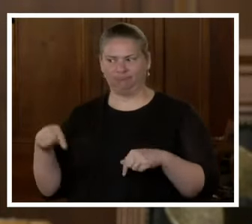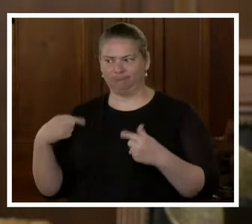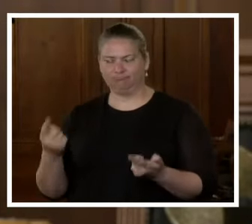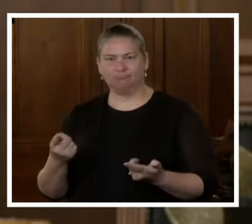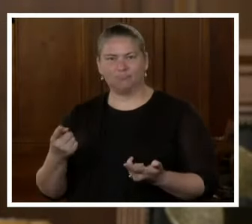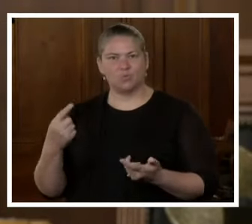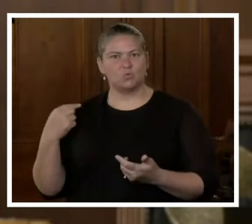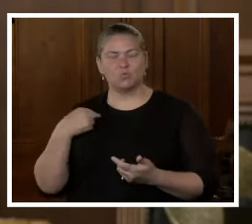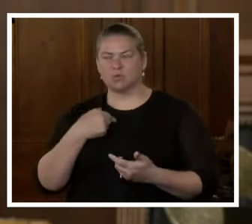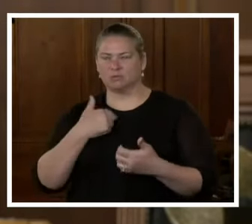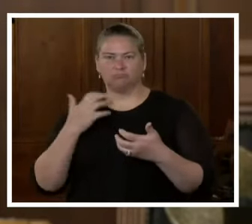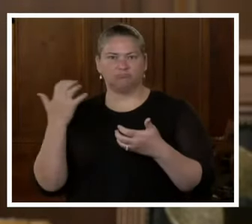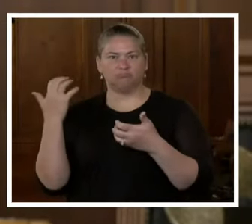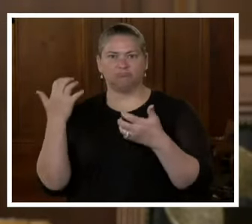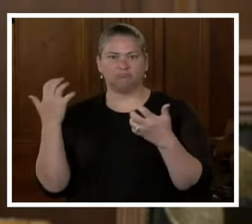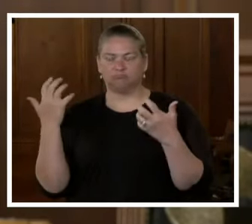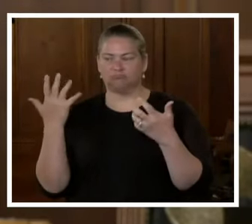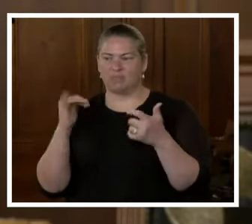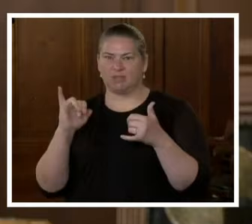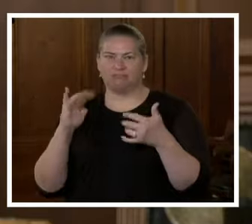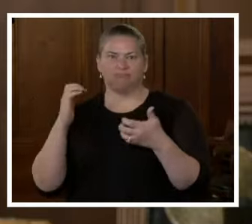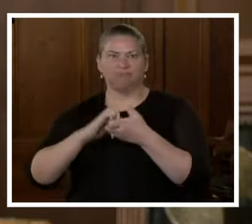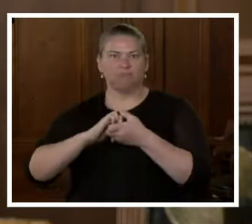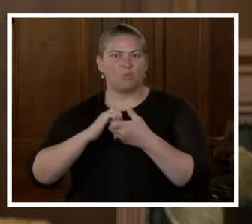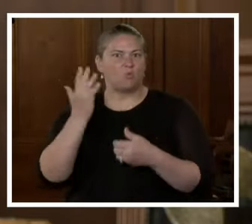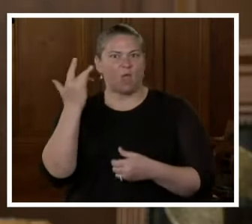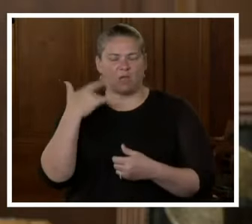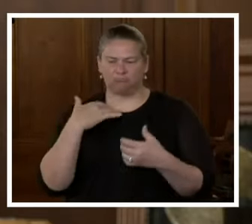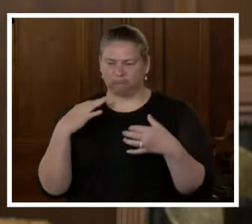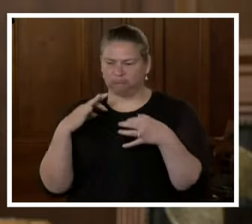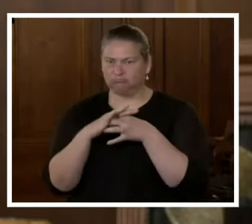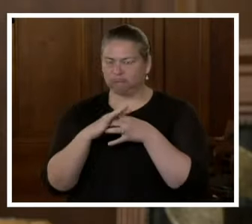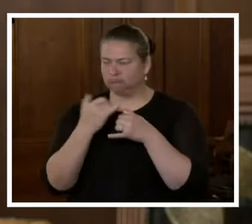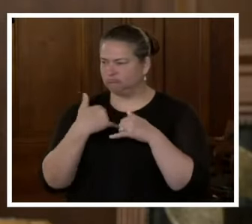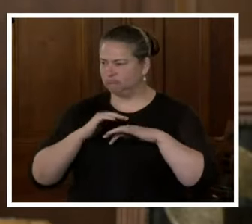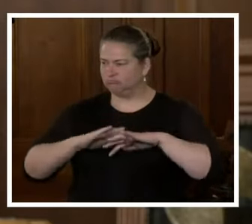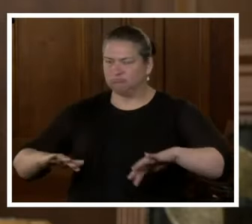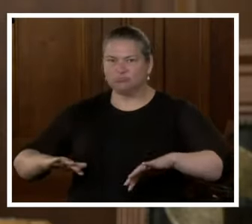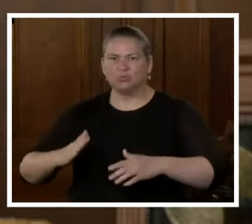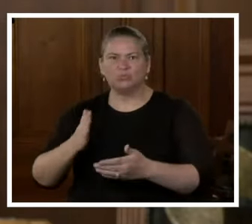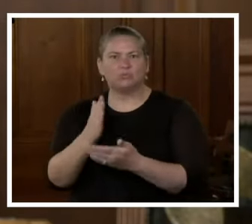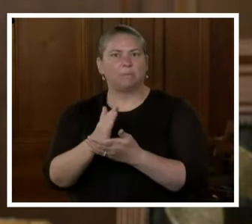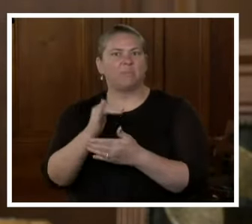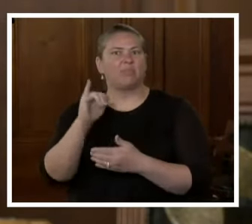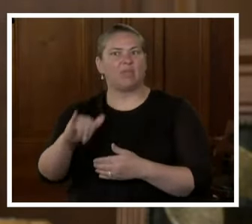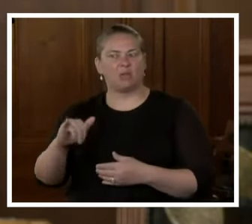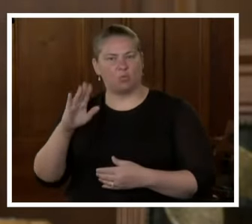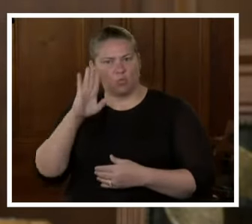FIGHT AGAINST COVID-19. WE'LL TALK ABOUT THAT FIRST. WE'LL GO OVER OUR NUMBERS.